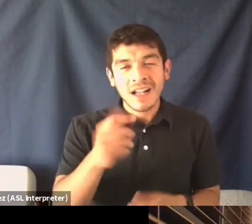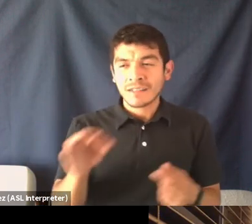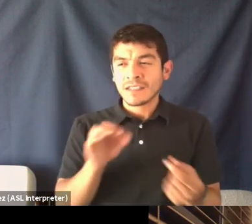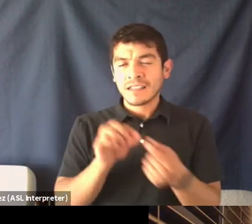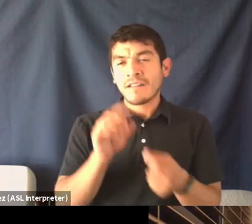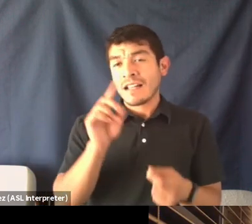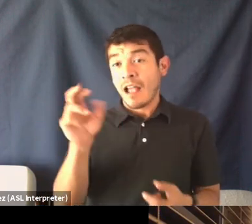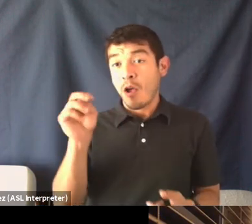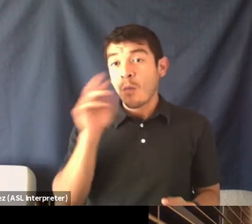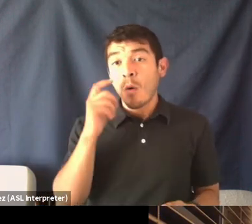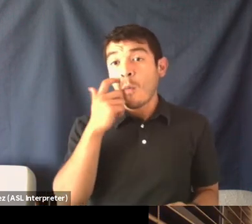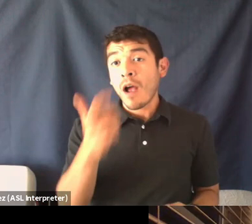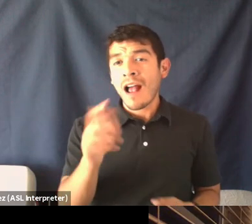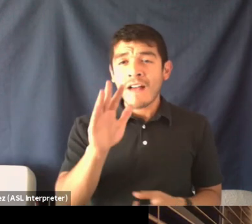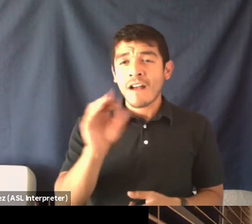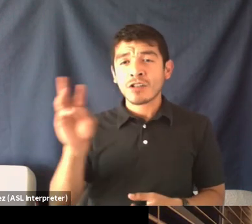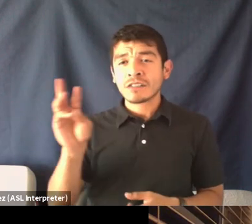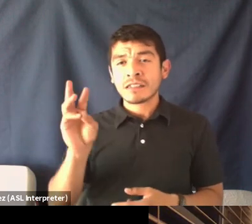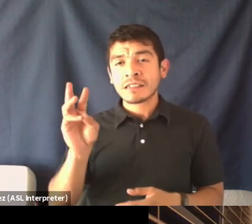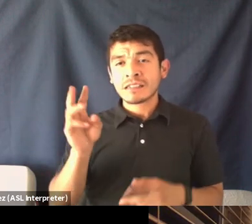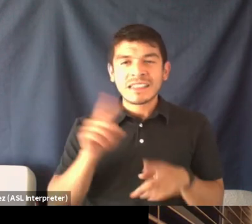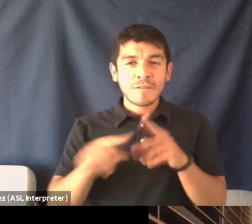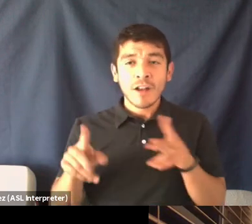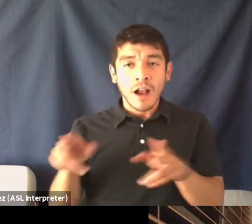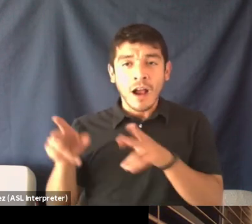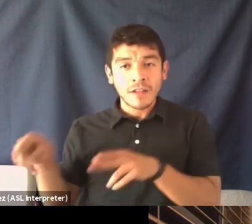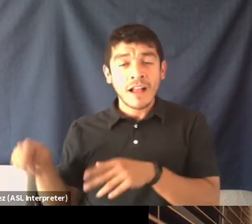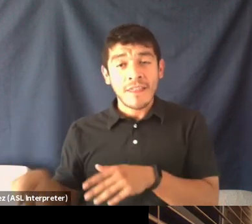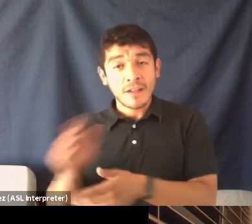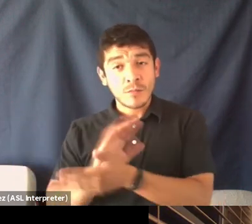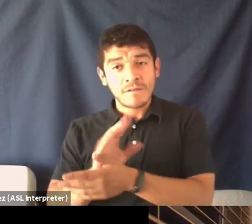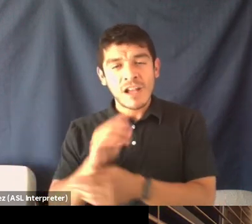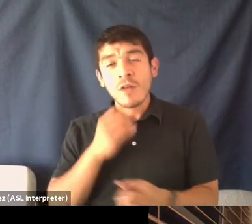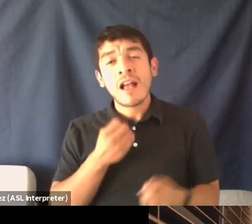like he probably watched five or six cuts of this film and gave a lot of really interesting feedback,